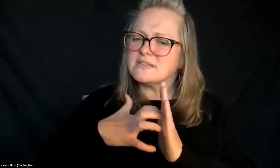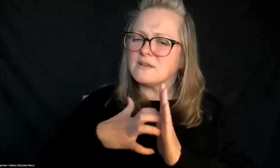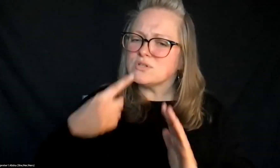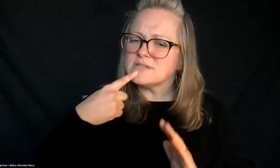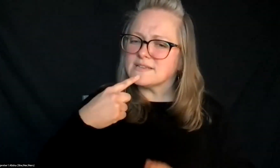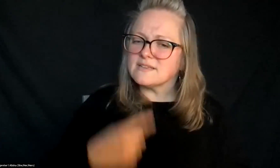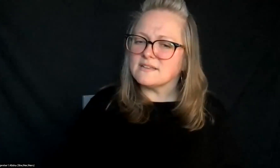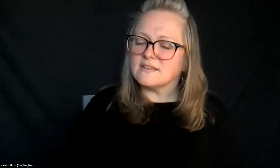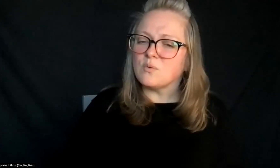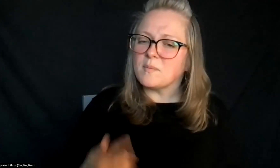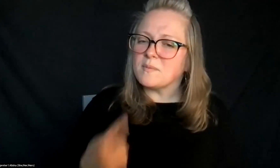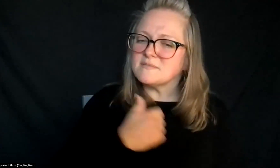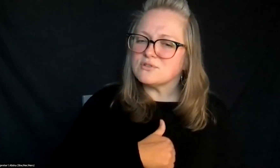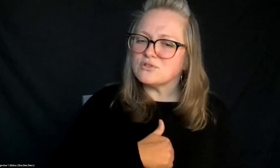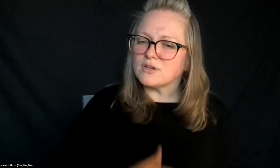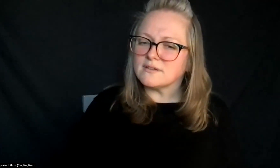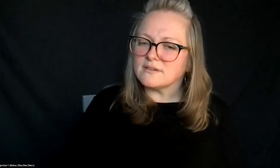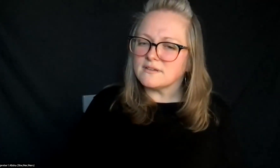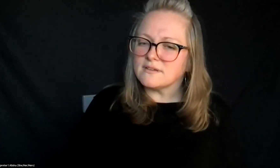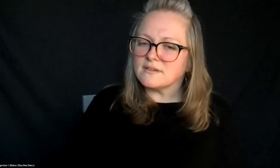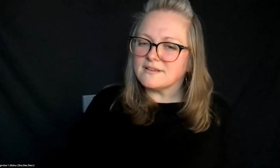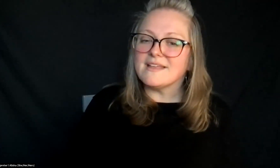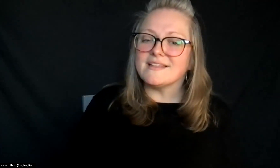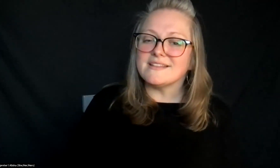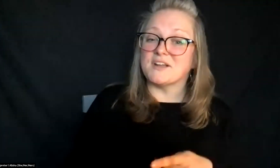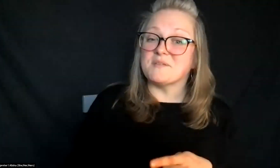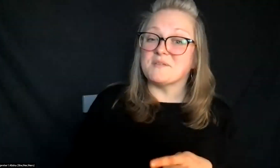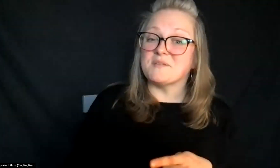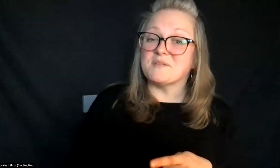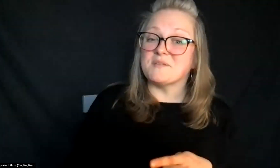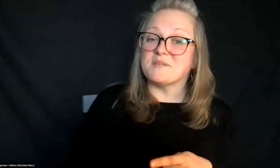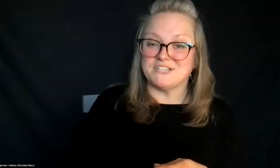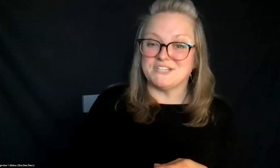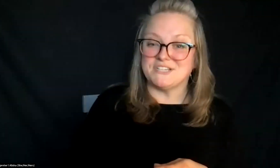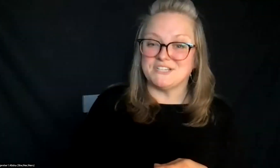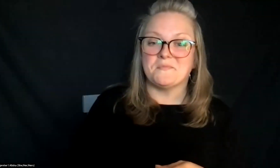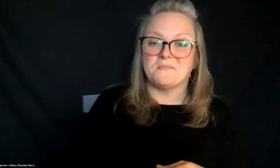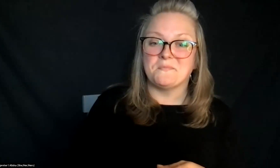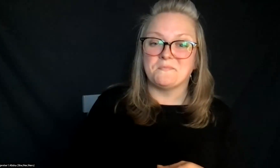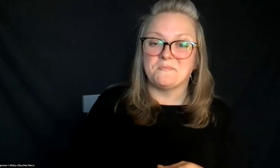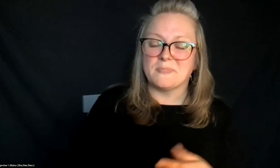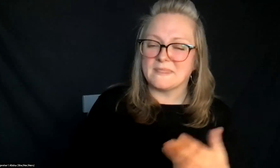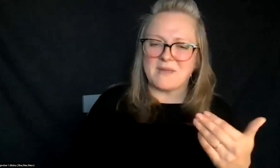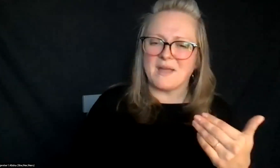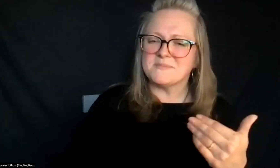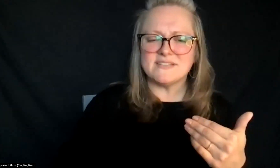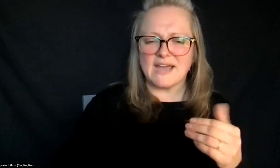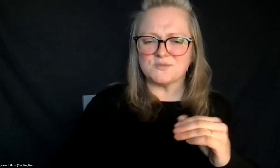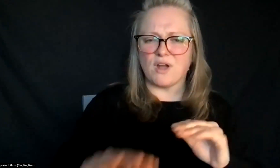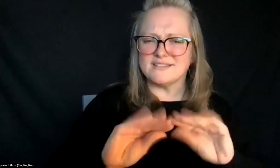I DID HAVE SOMETHING ELSE.